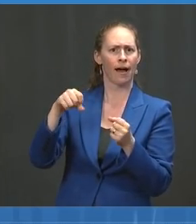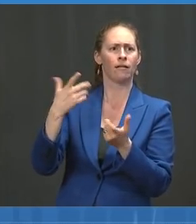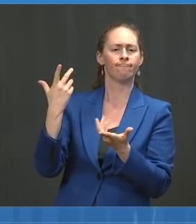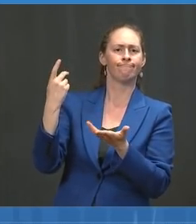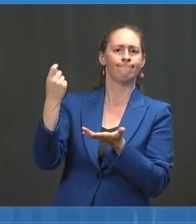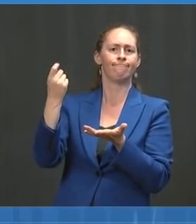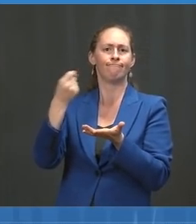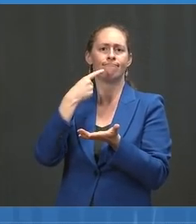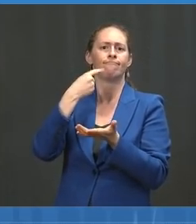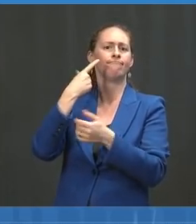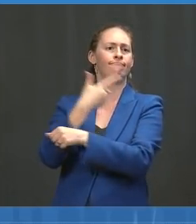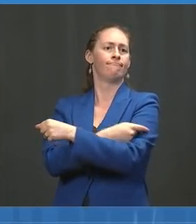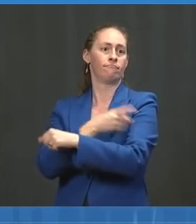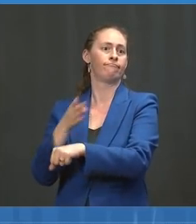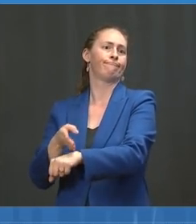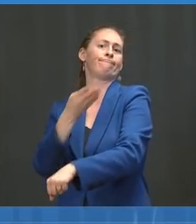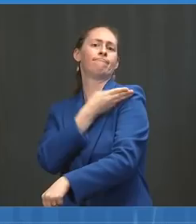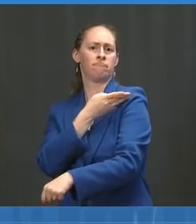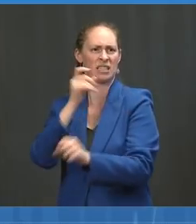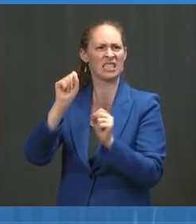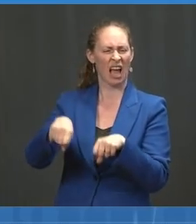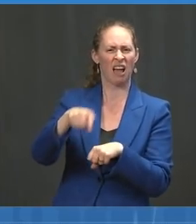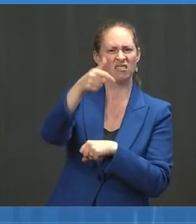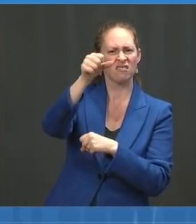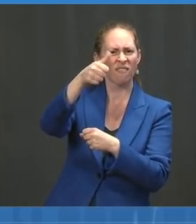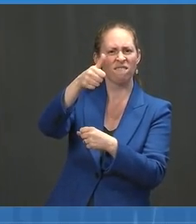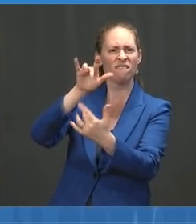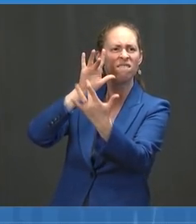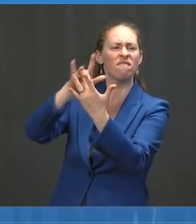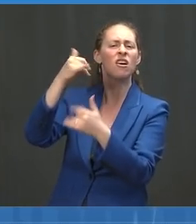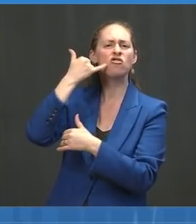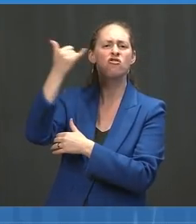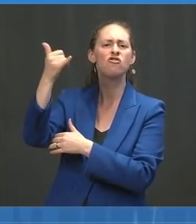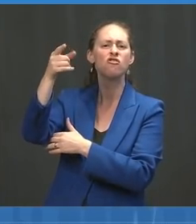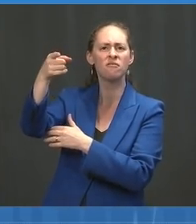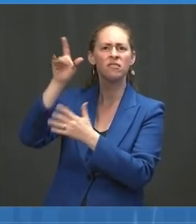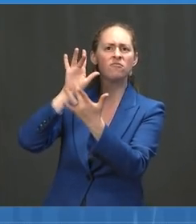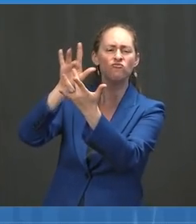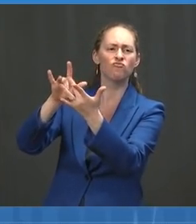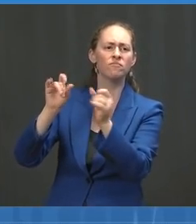this is the call center and this is the online way to approach it.